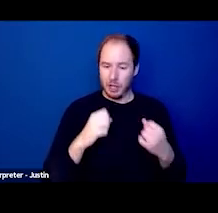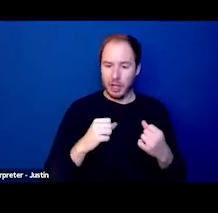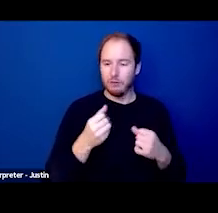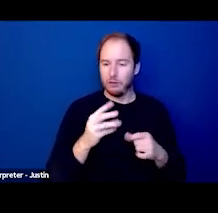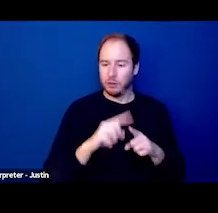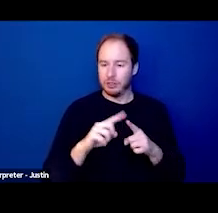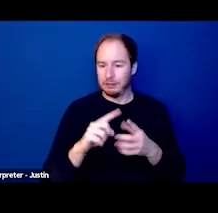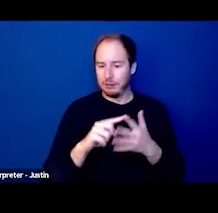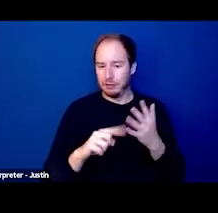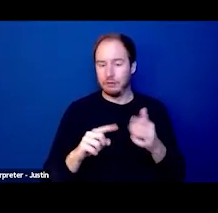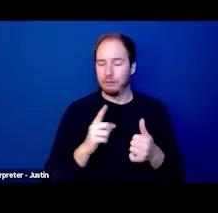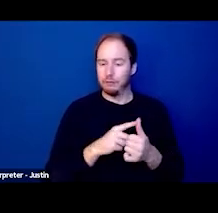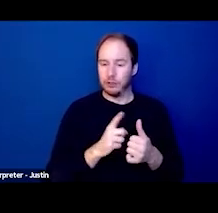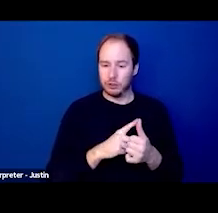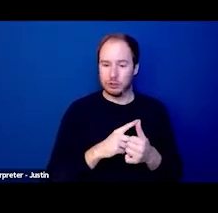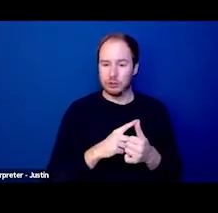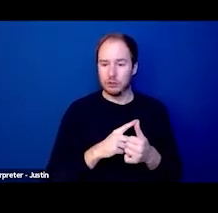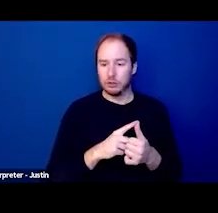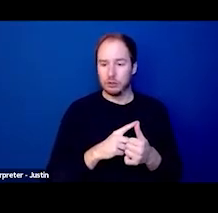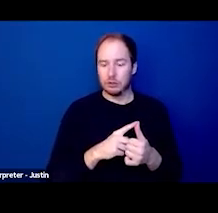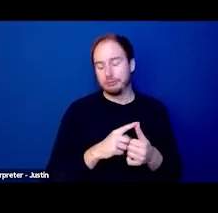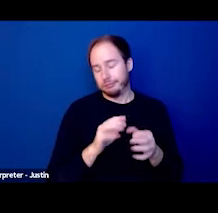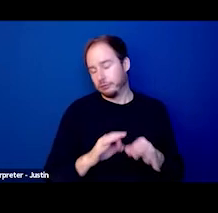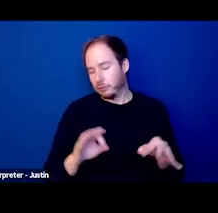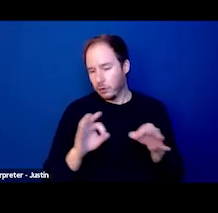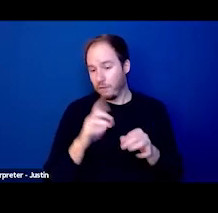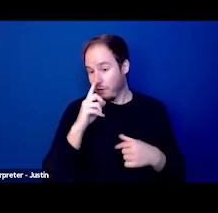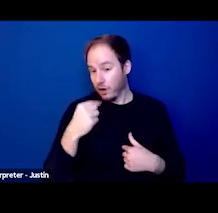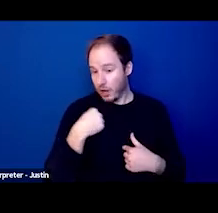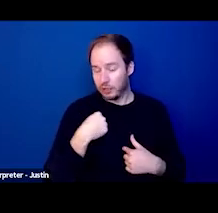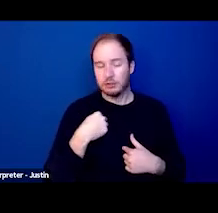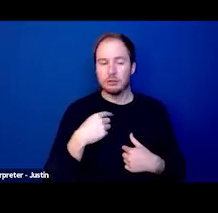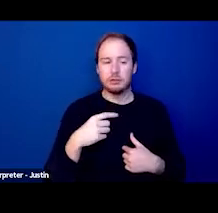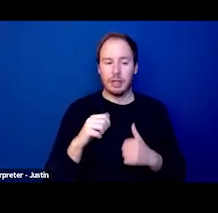So first and probably most importantly for us is the way we collaborate